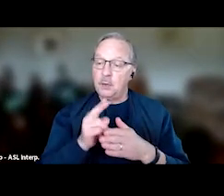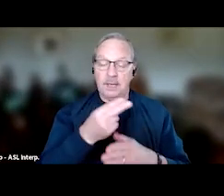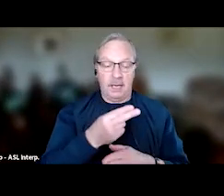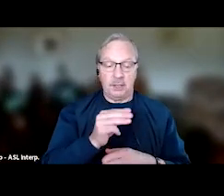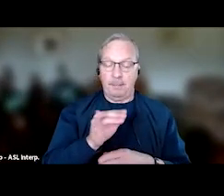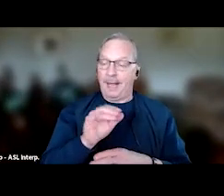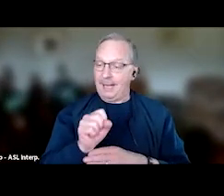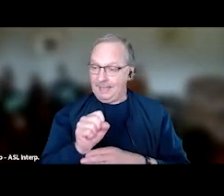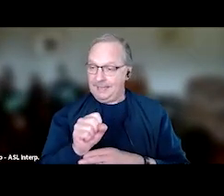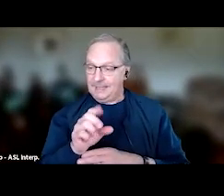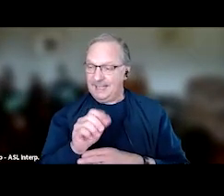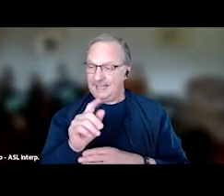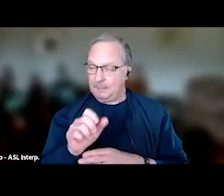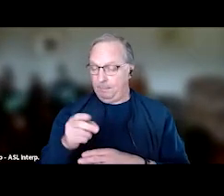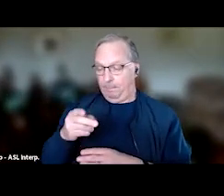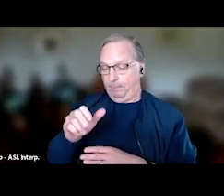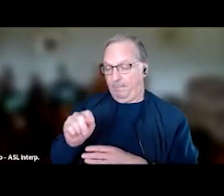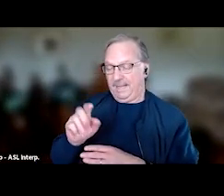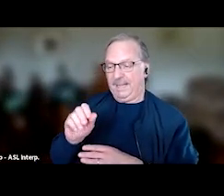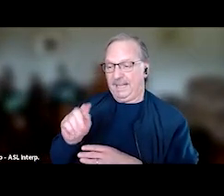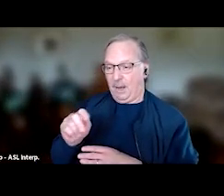their PIT Count data, their HIC data.